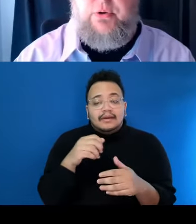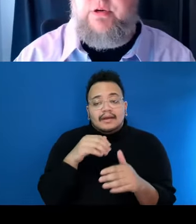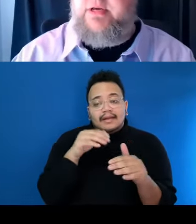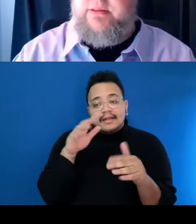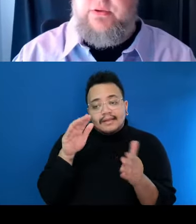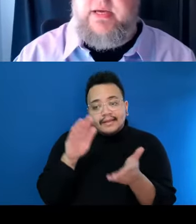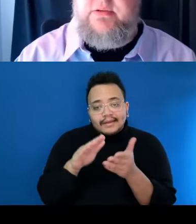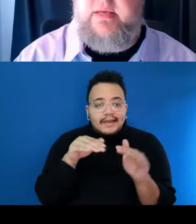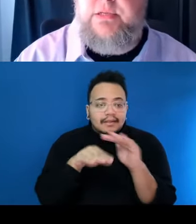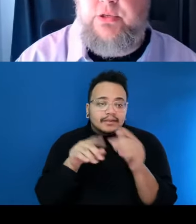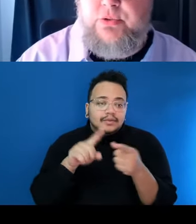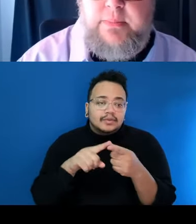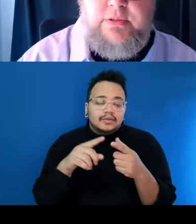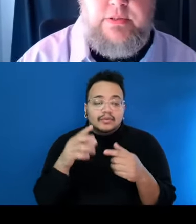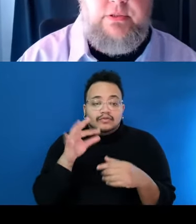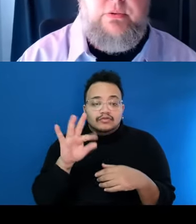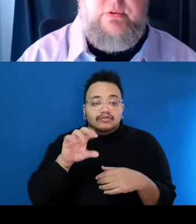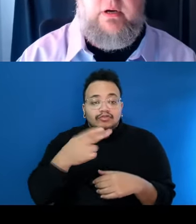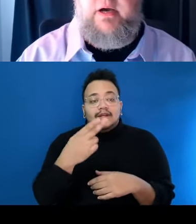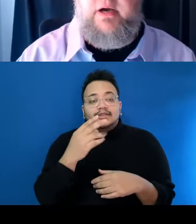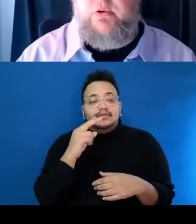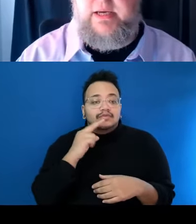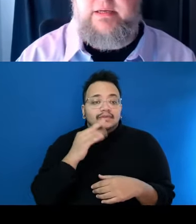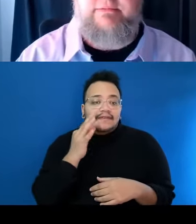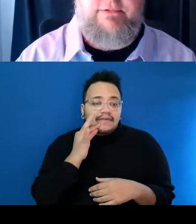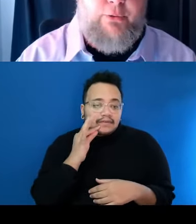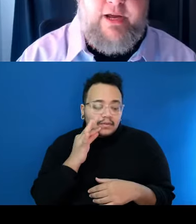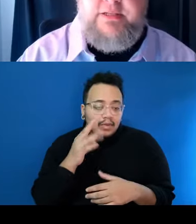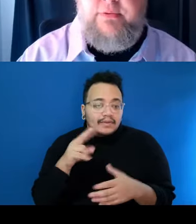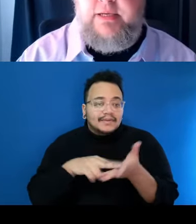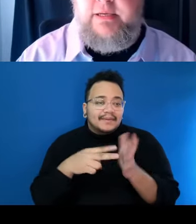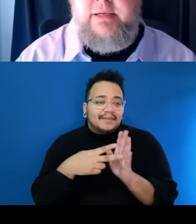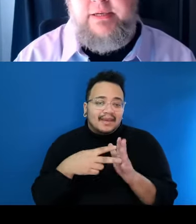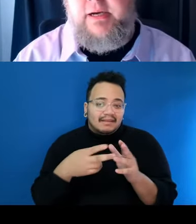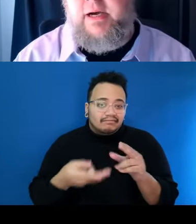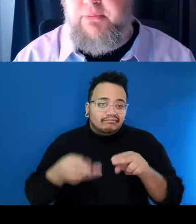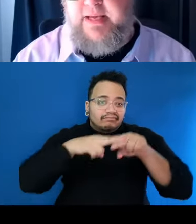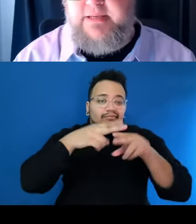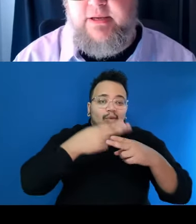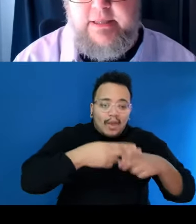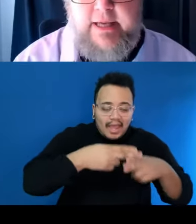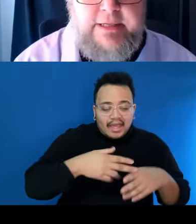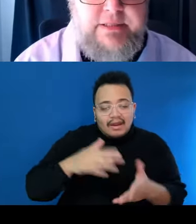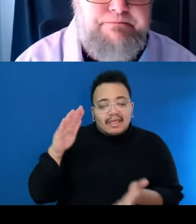So, those kinds of things contribute to higher weight, lower activity, things like that.